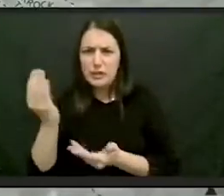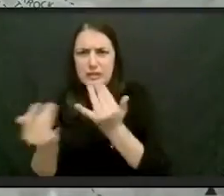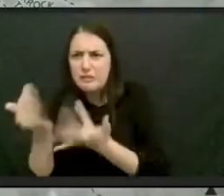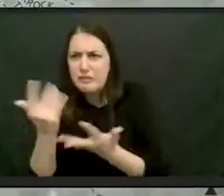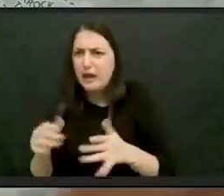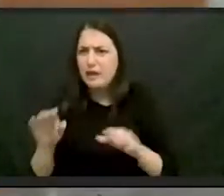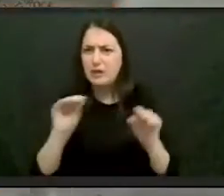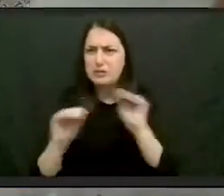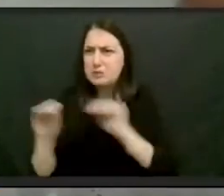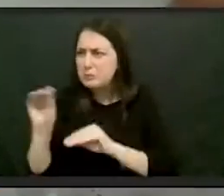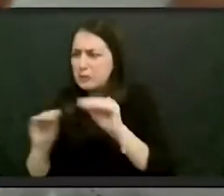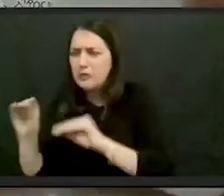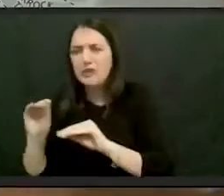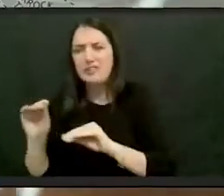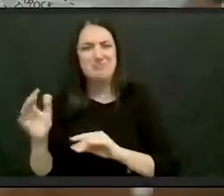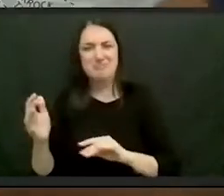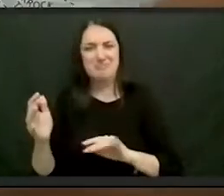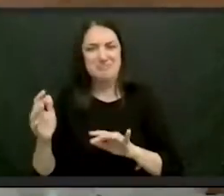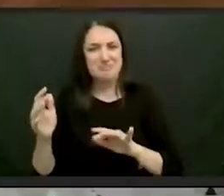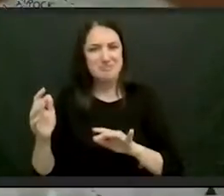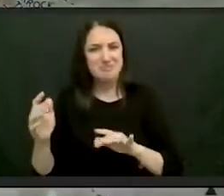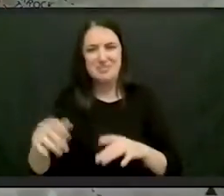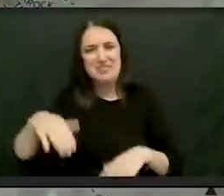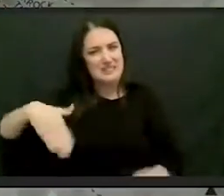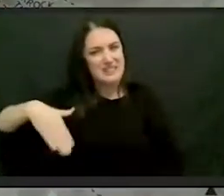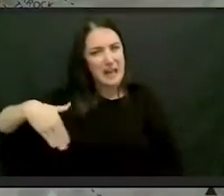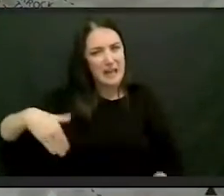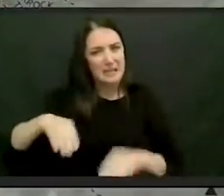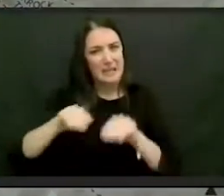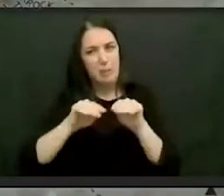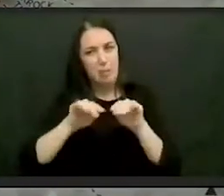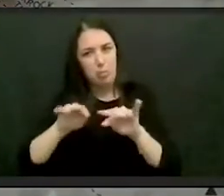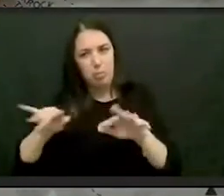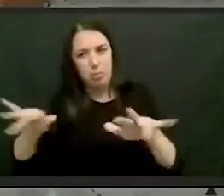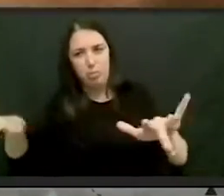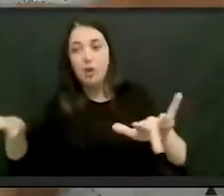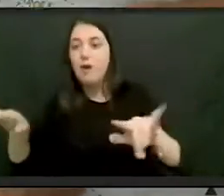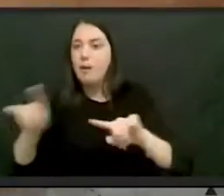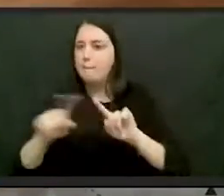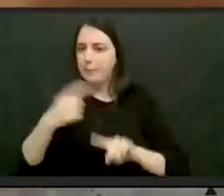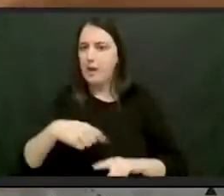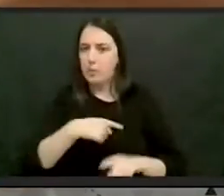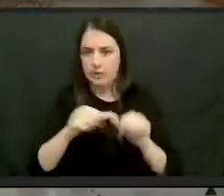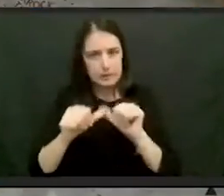answer is it is not moving but we're being diligent. You'll see a large presence of us and continue to monitor it through